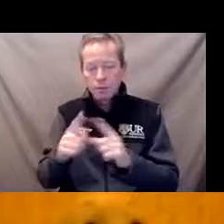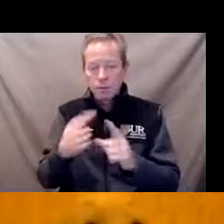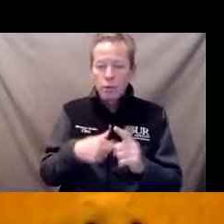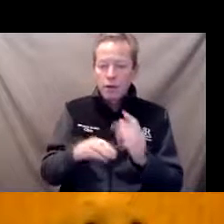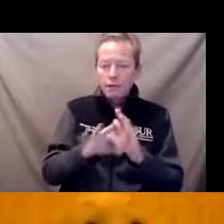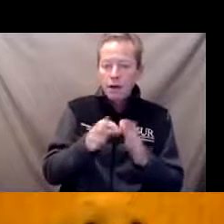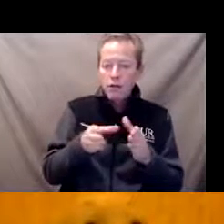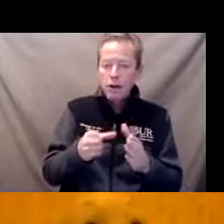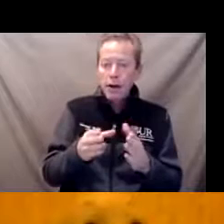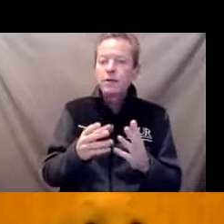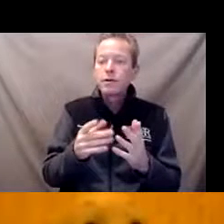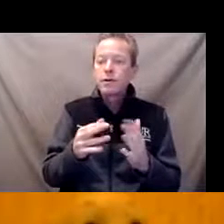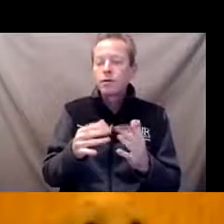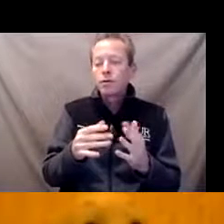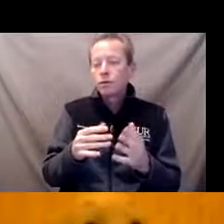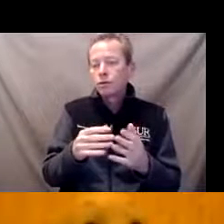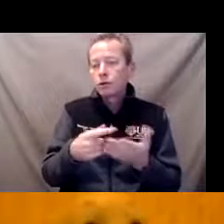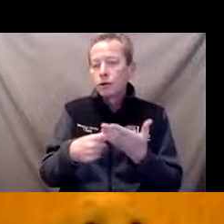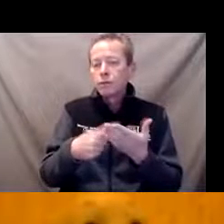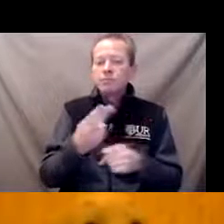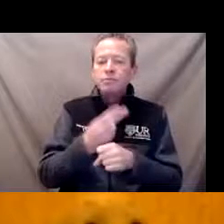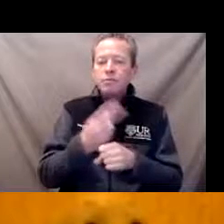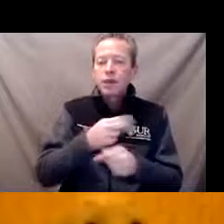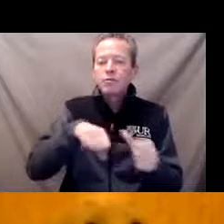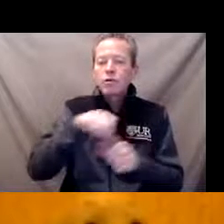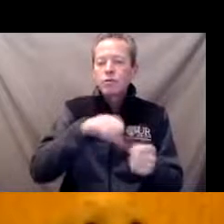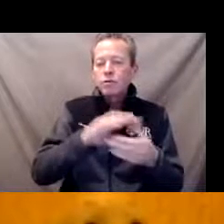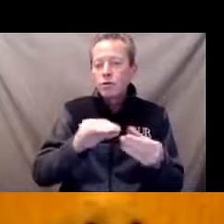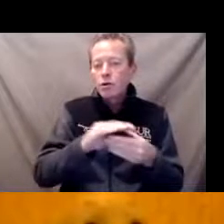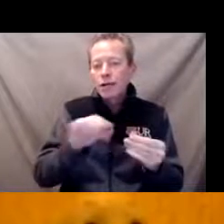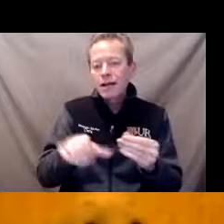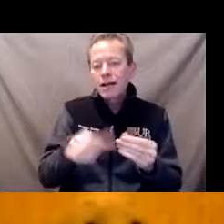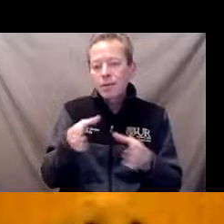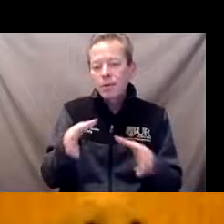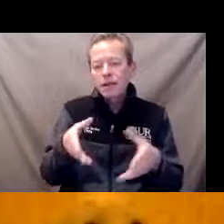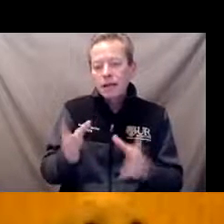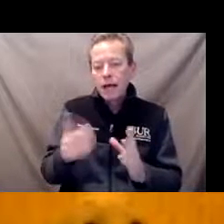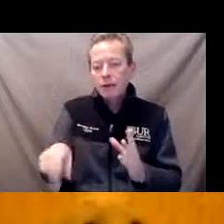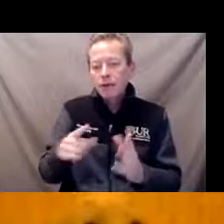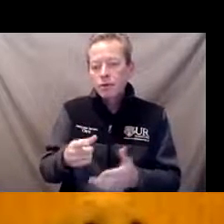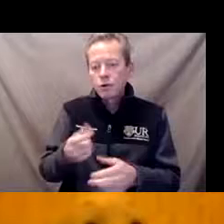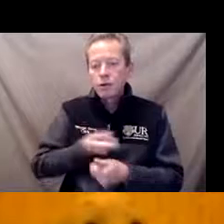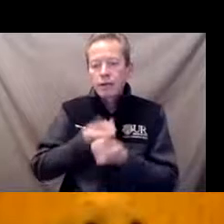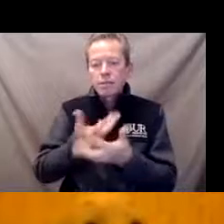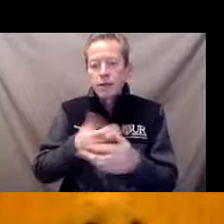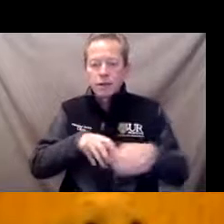with social stories. Other ways of letting them express their grief and acknowledge that they're